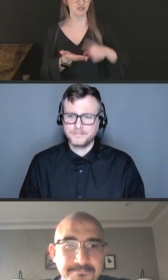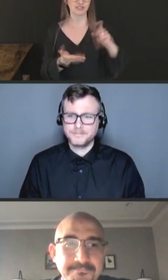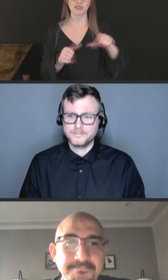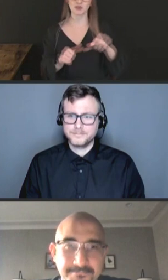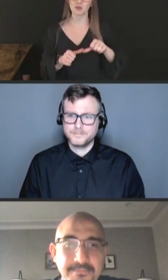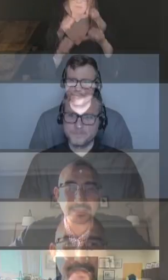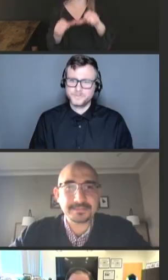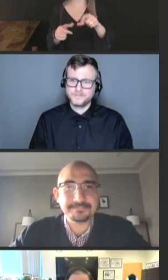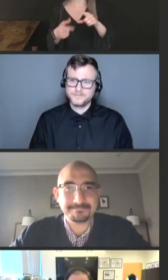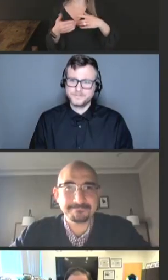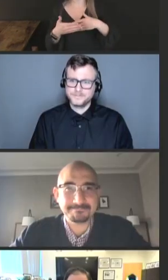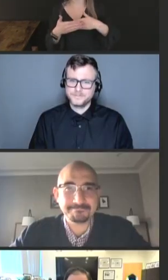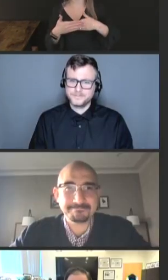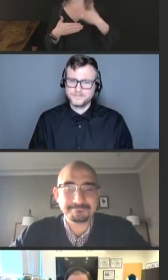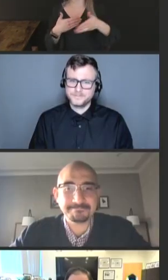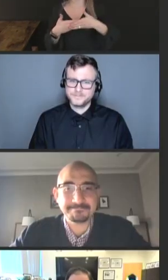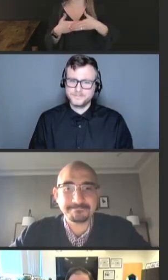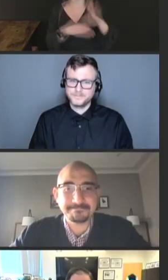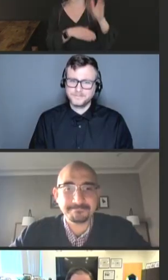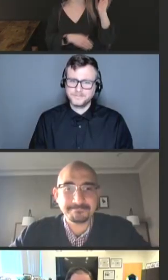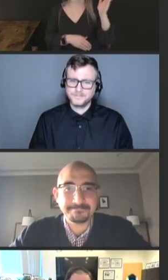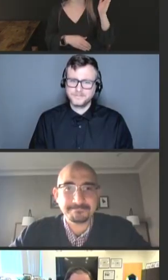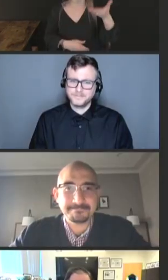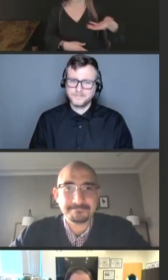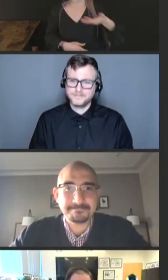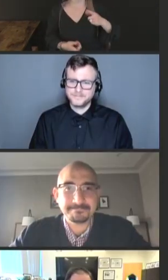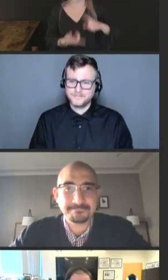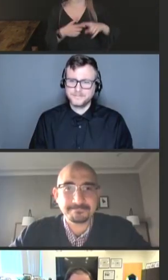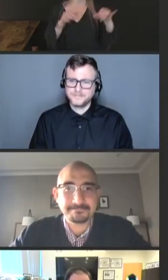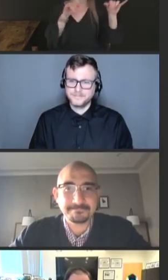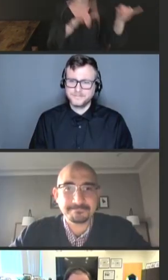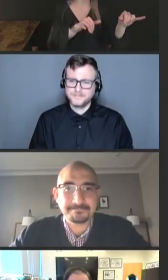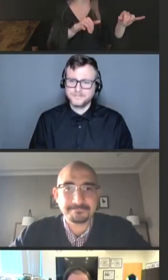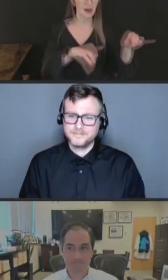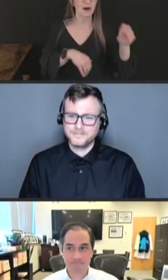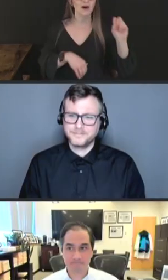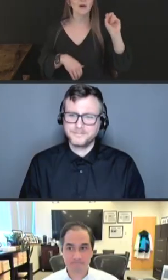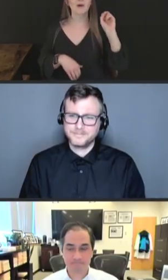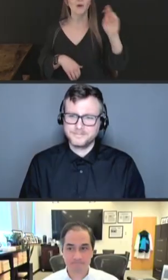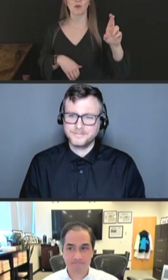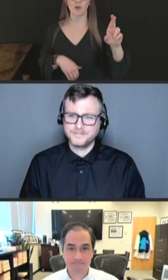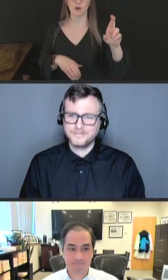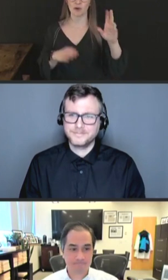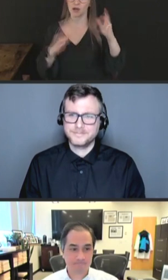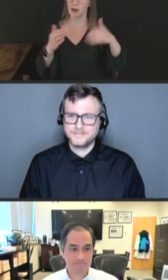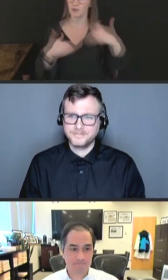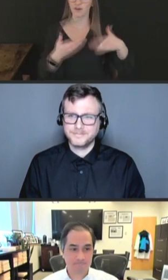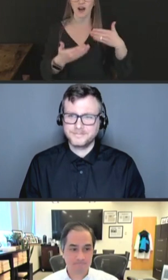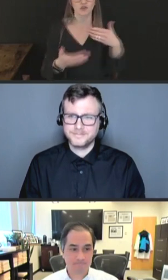to our next presentation. You're welcome to stay on with us, or to move on to what other things I